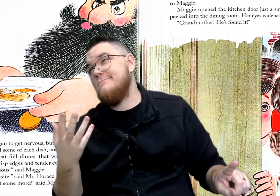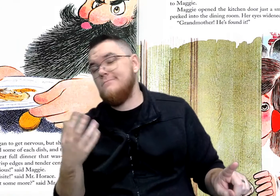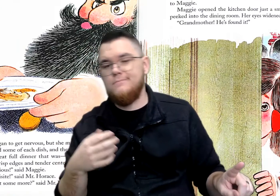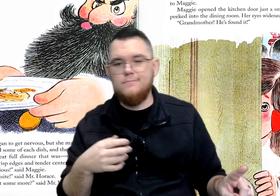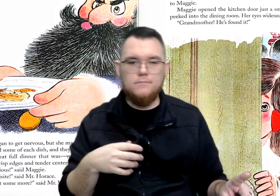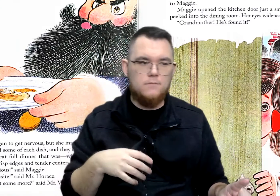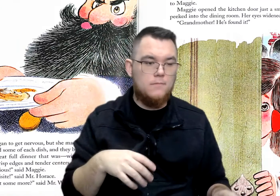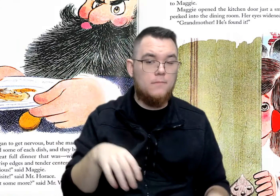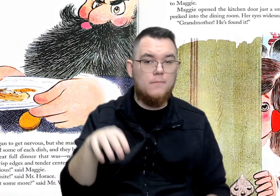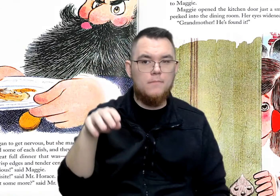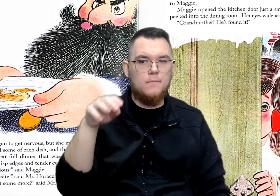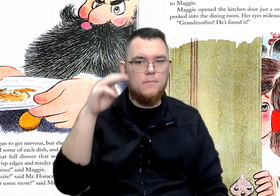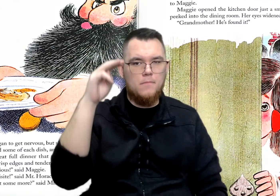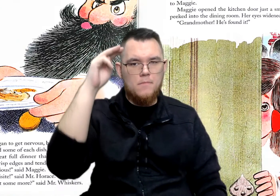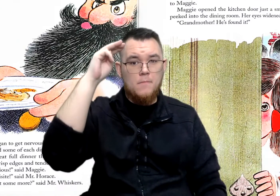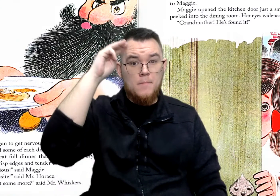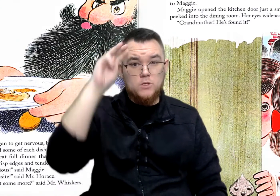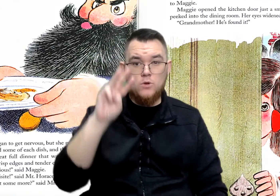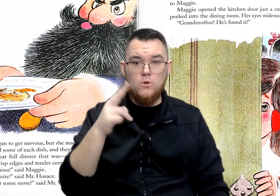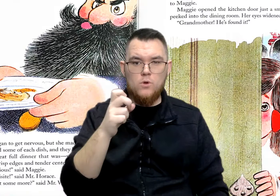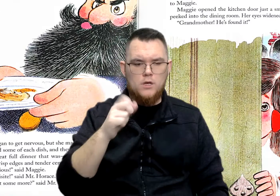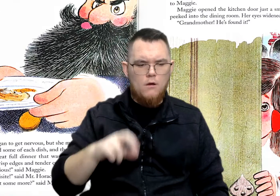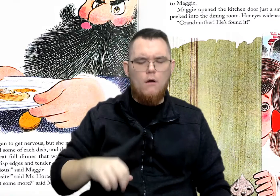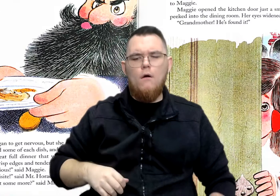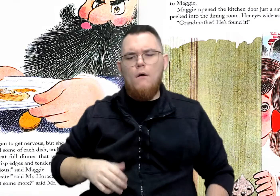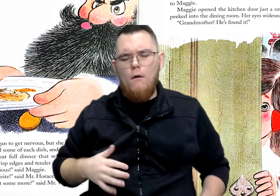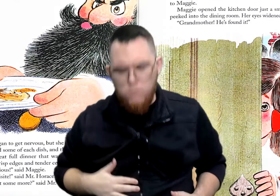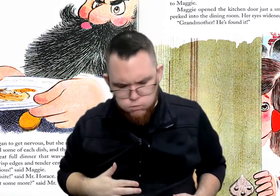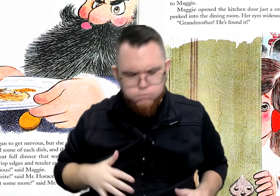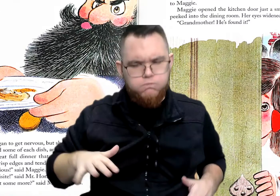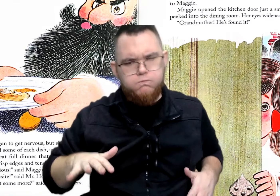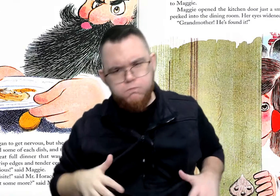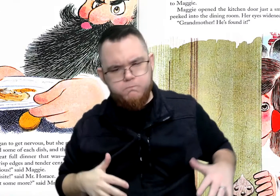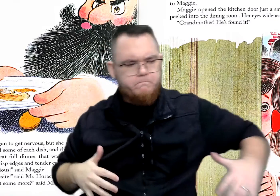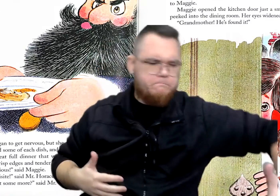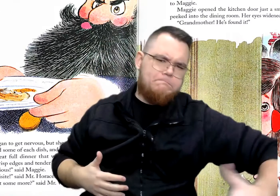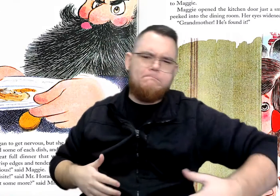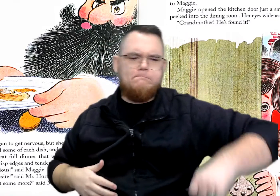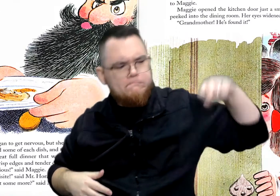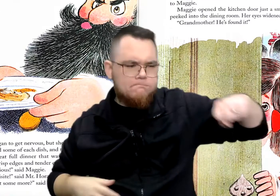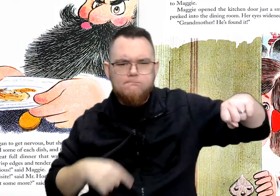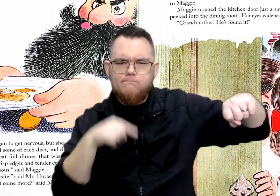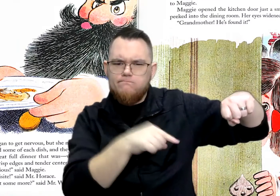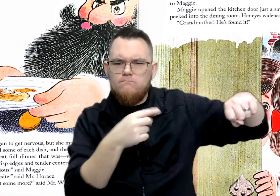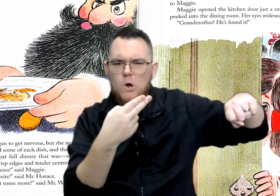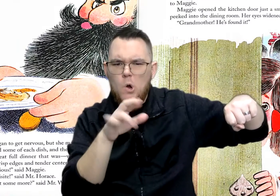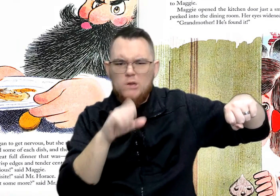Mr. Whiskers came puffing up to the door, holding Mr. Horace by the collar.